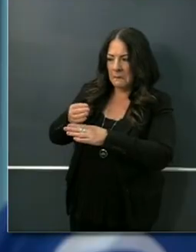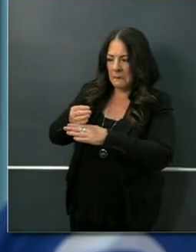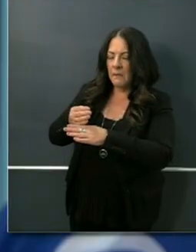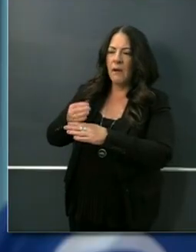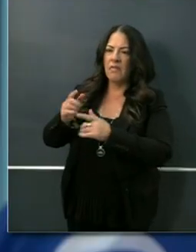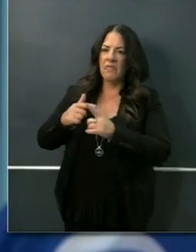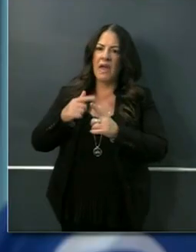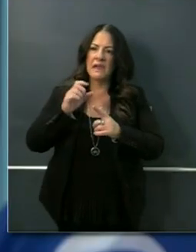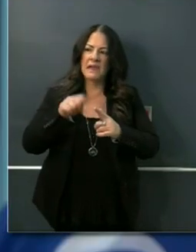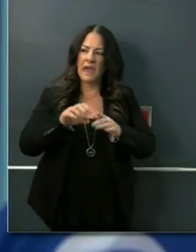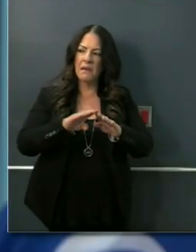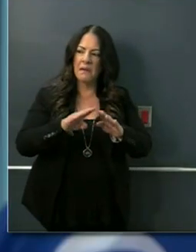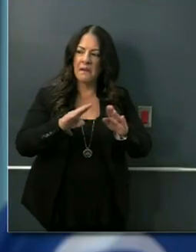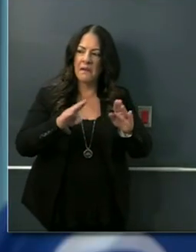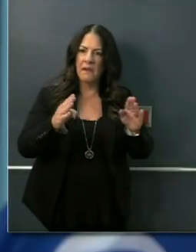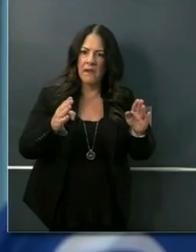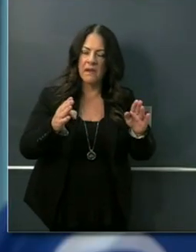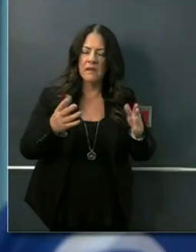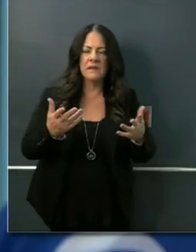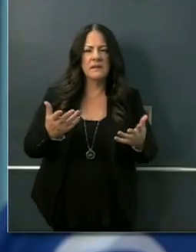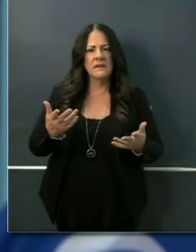THAT GREEN LIGHT AND GAVE US